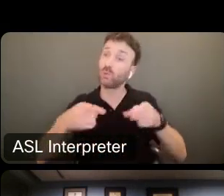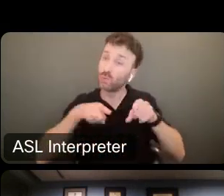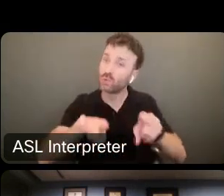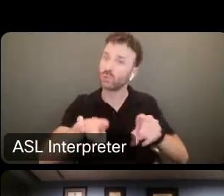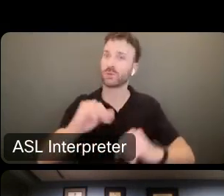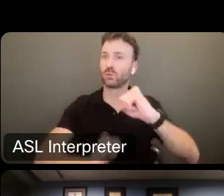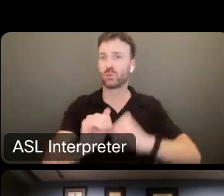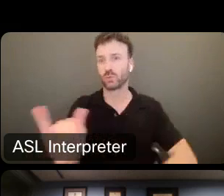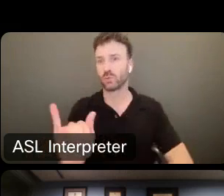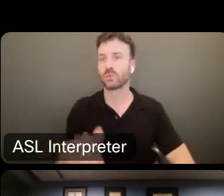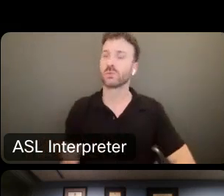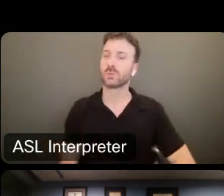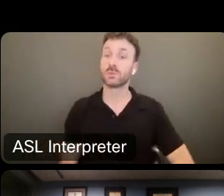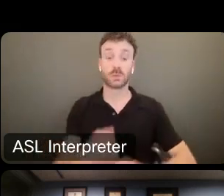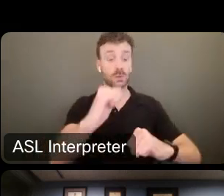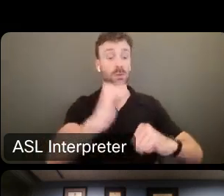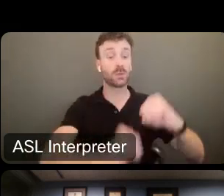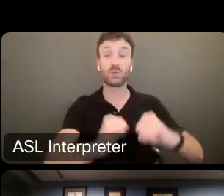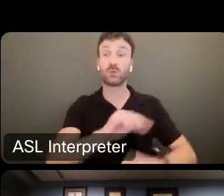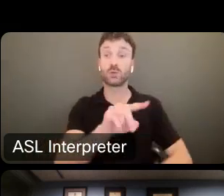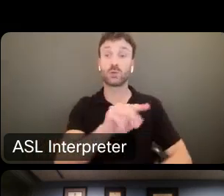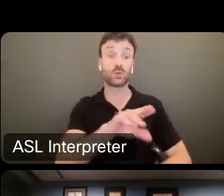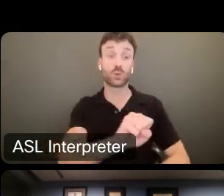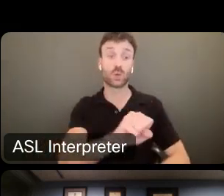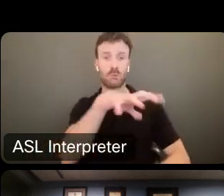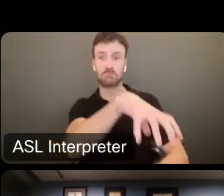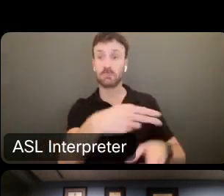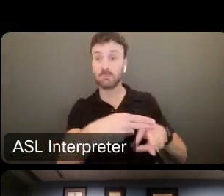Even though construction zones may be temporary, they still affect the day-to-day lives of